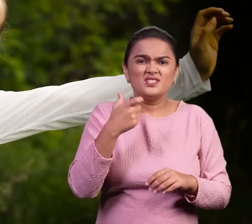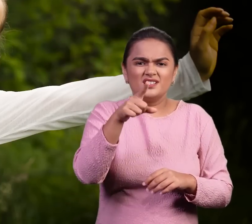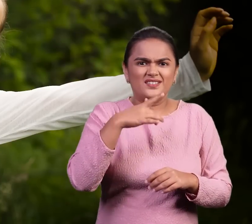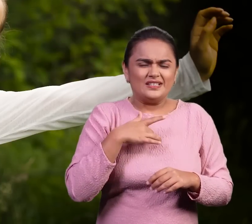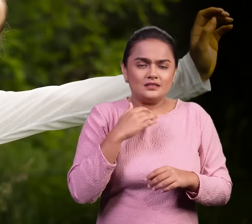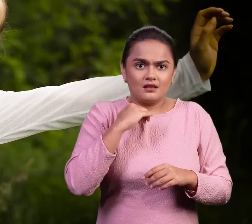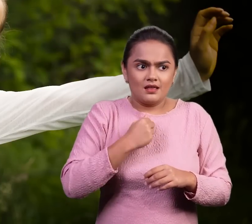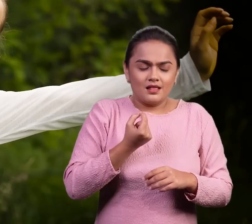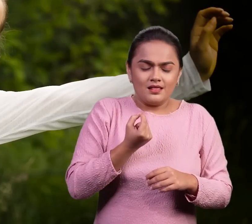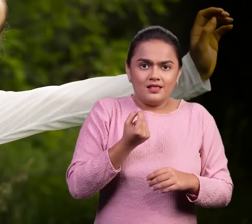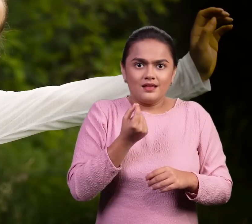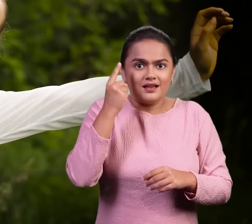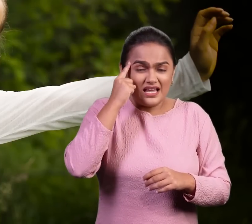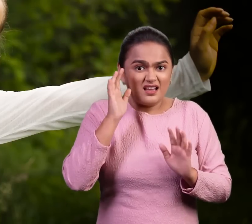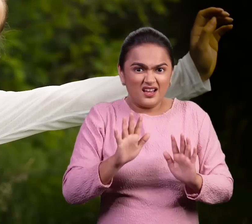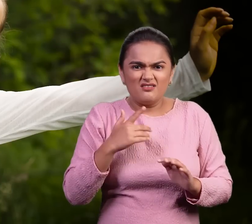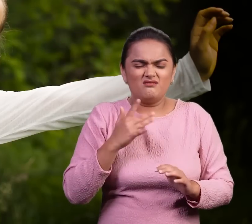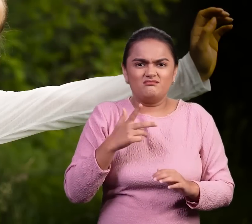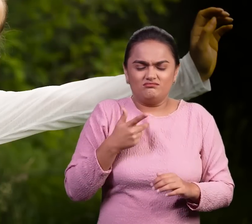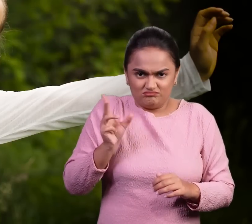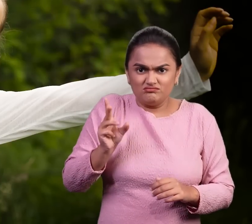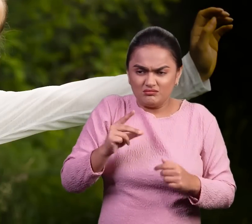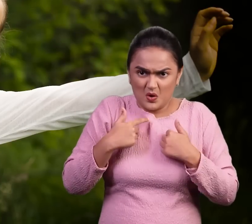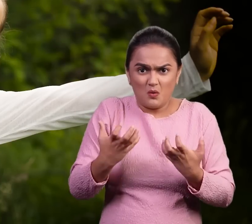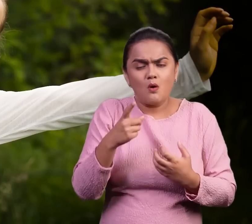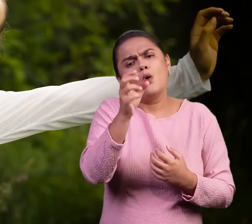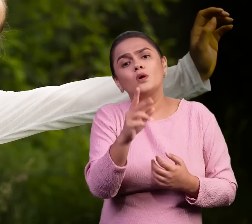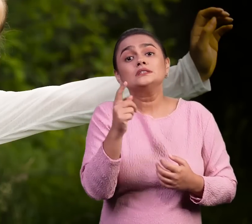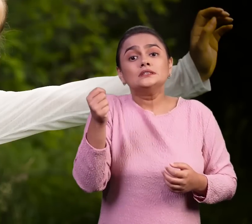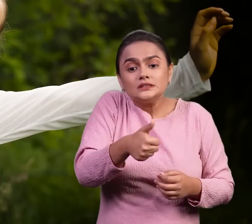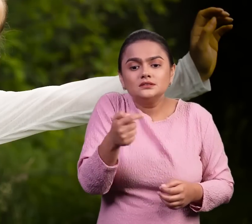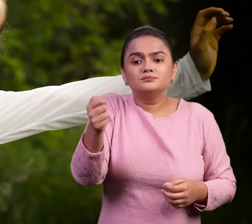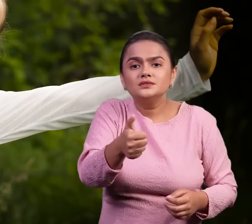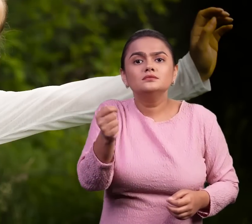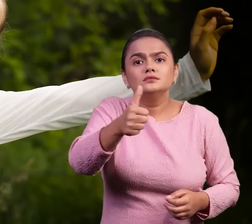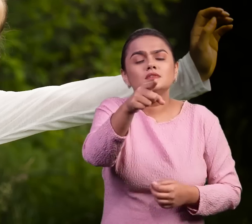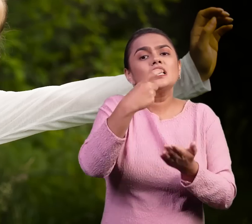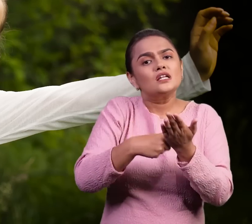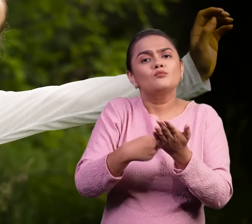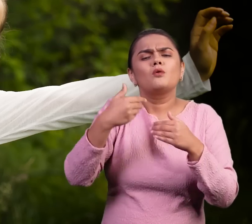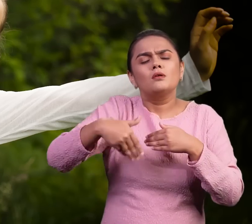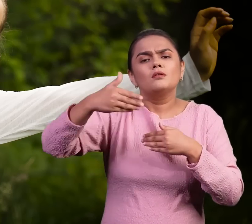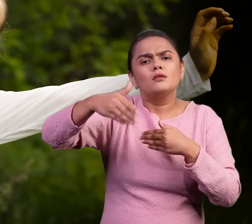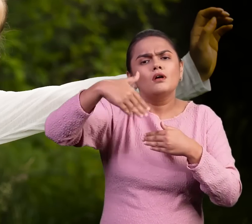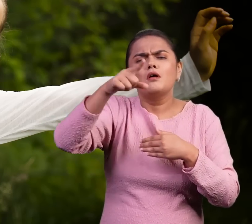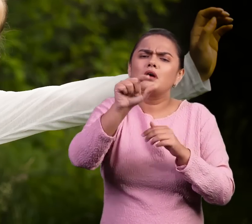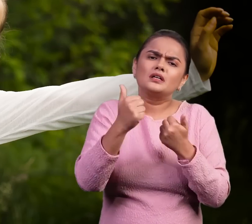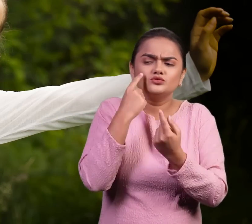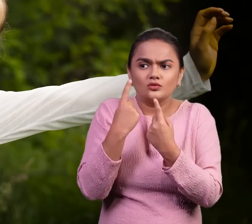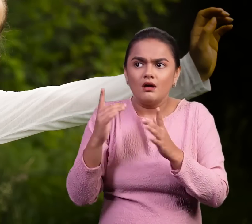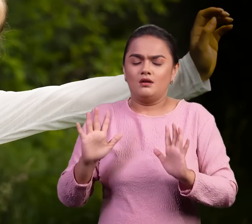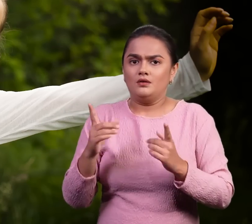You can continue reporting at intervals of 6 months, if you wish to.